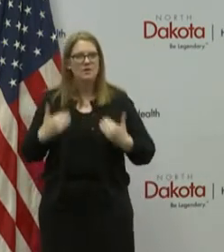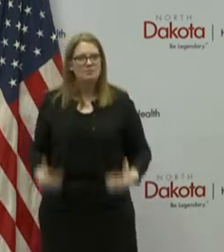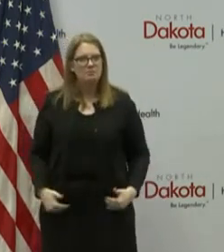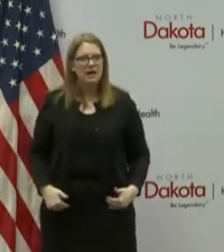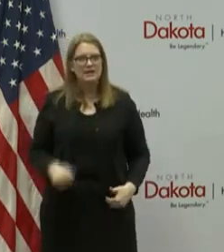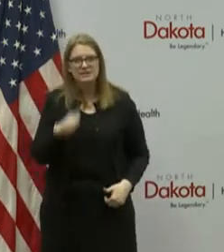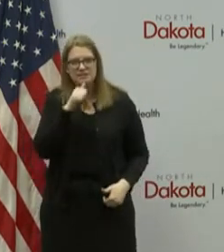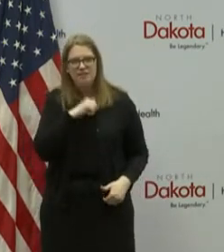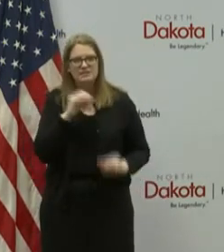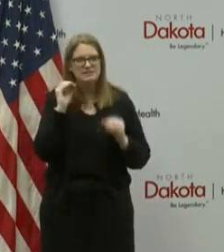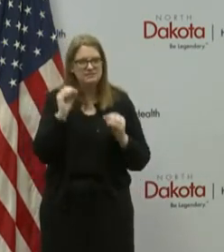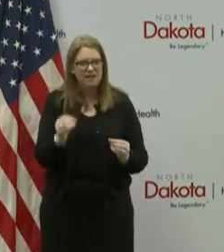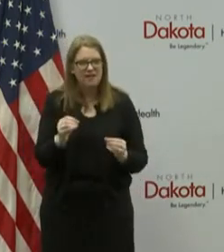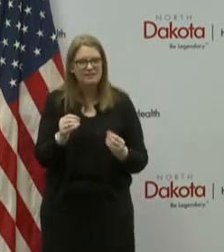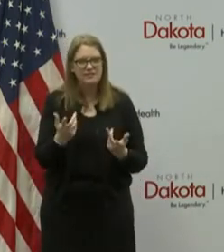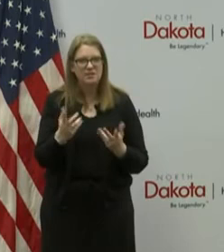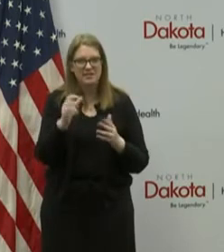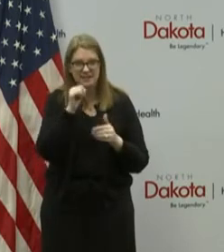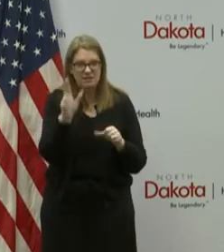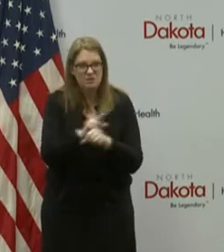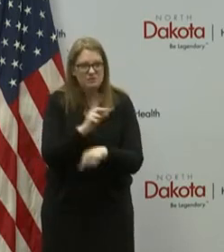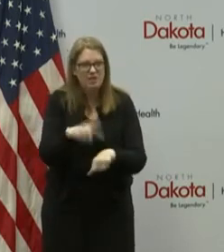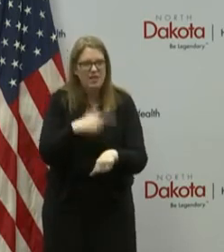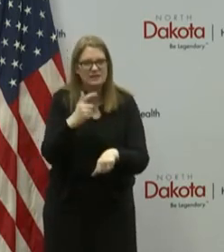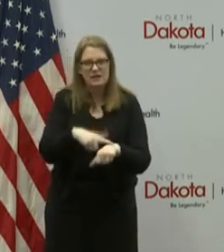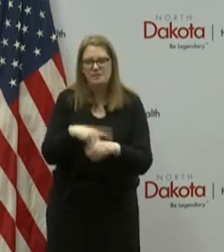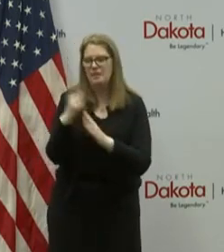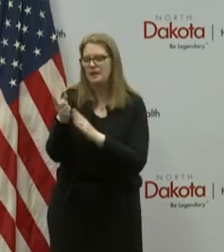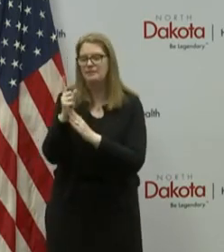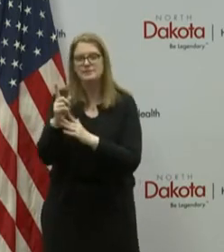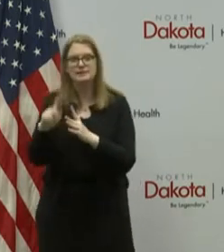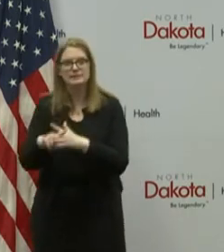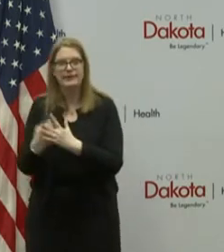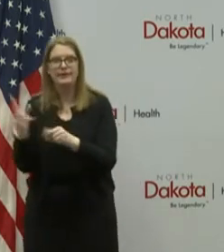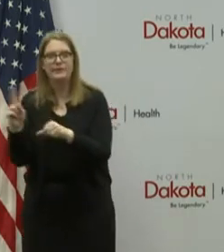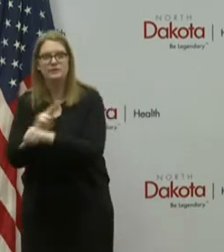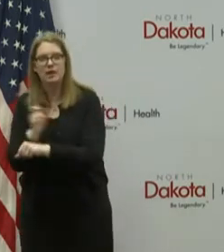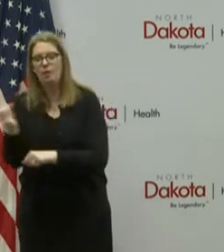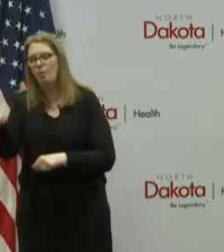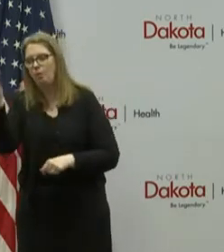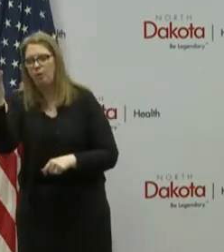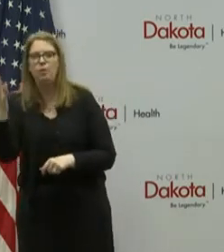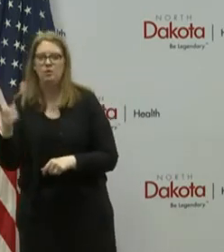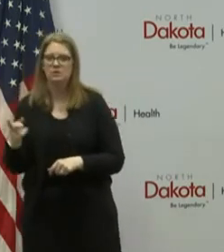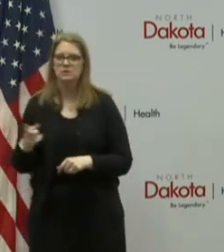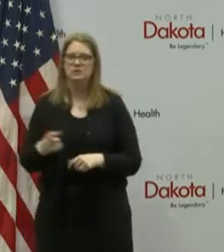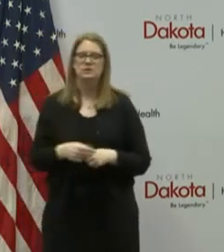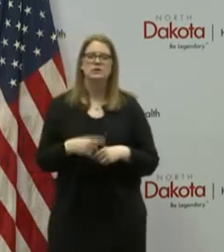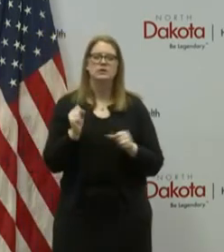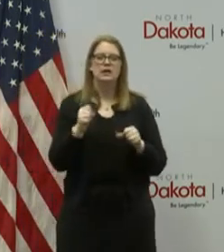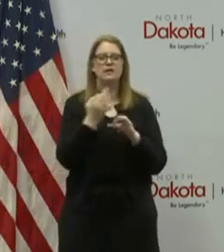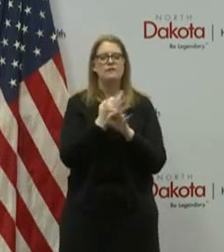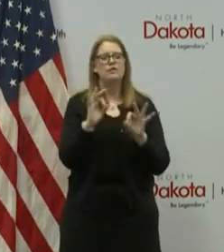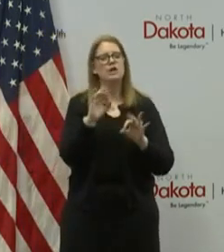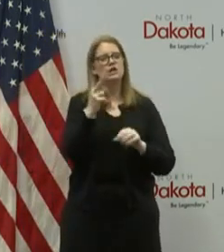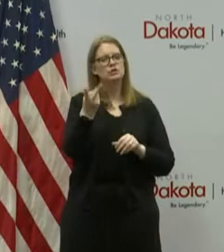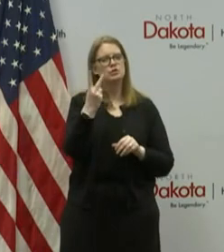OCCUR WHEN PEOPLE BEGIN USING AGAIN AND THEIR BODY HAS LETS TOLERANCE. ALSO IF YOU GO TO THE BEHAVIORAL